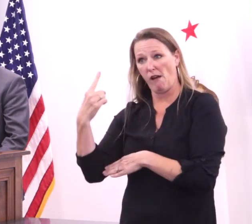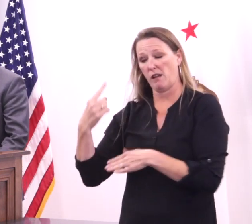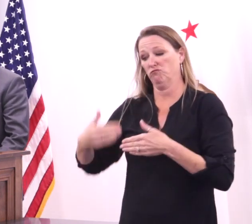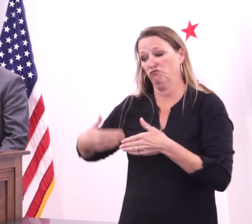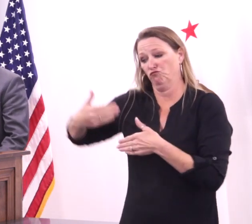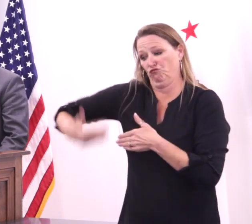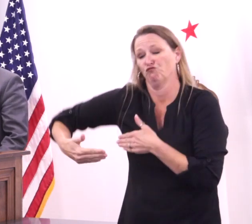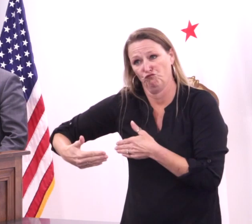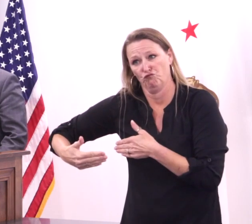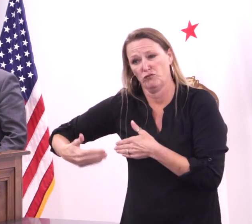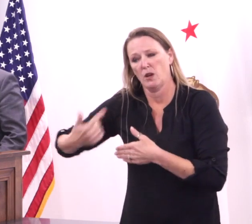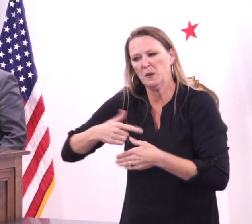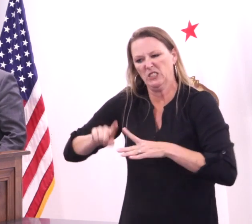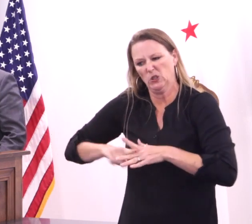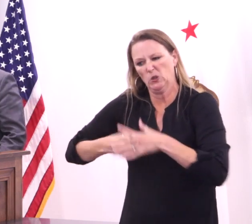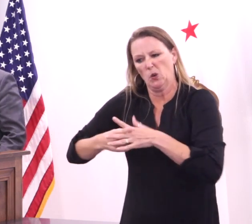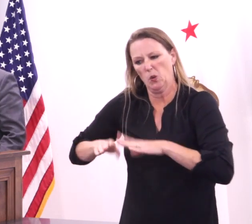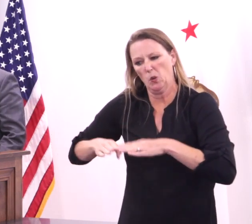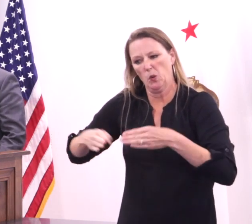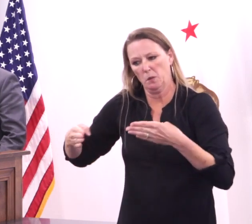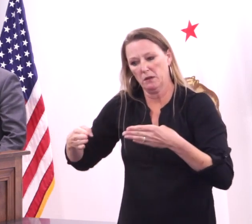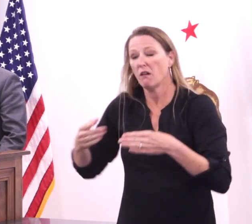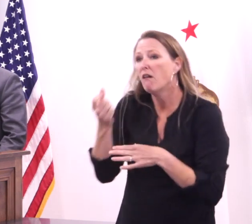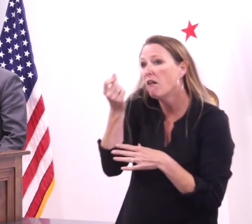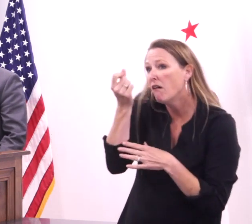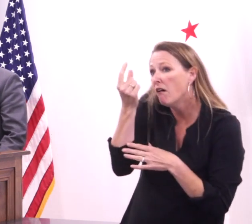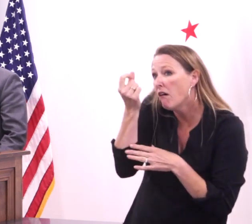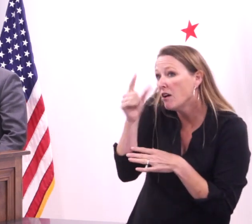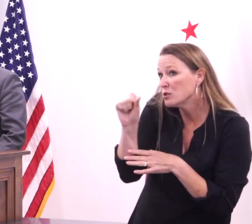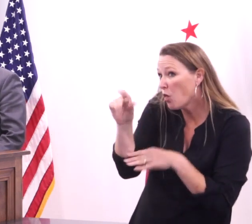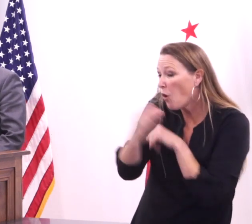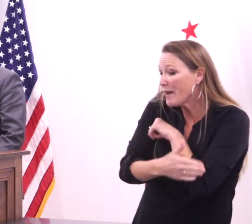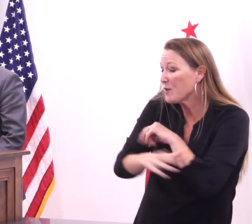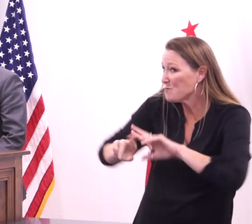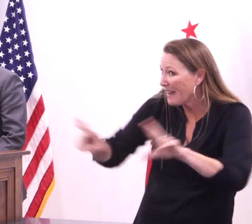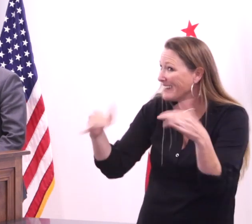While SLO County is ready for this today, we have to wait until the Governor lifts